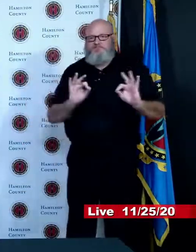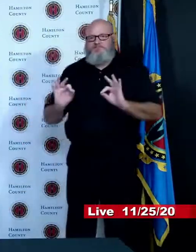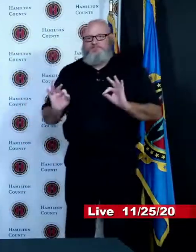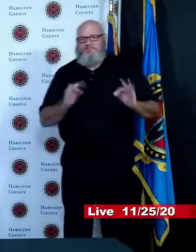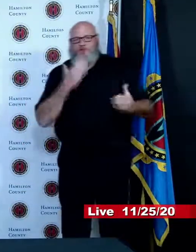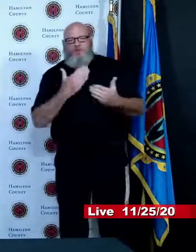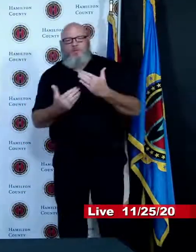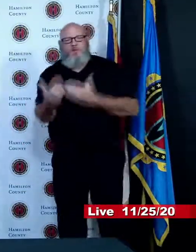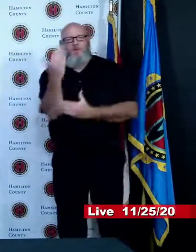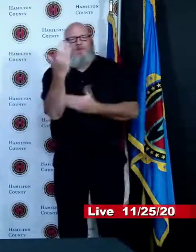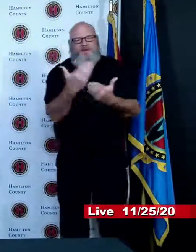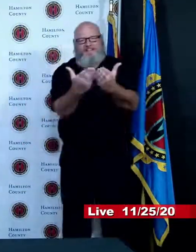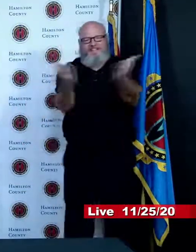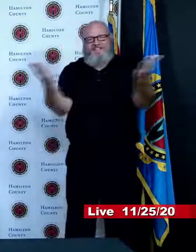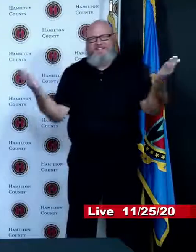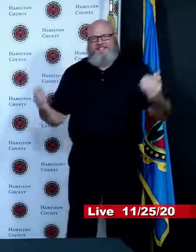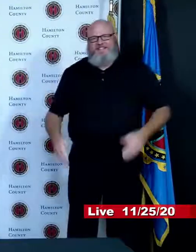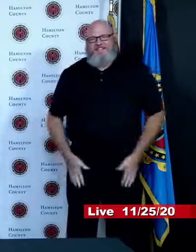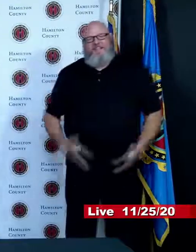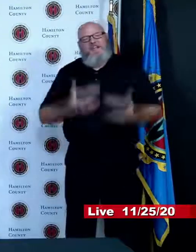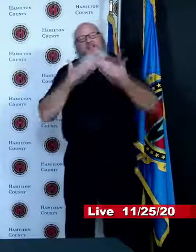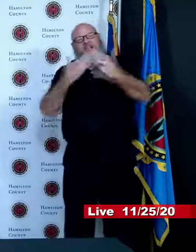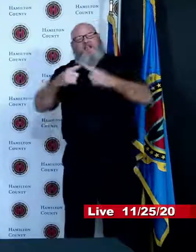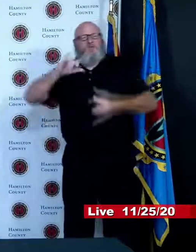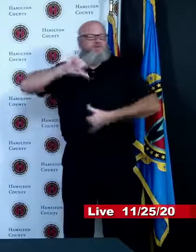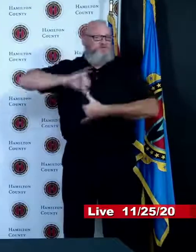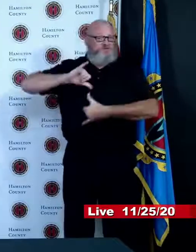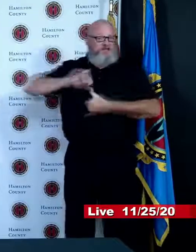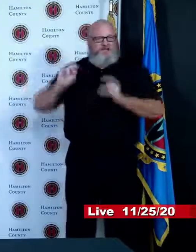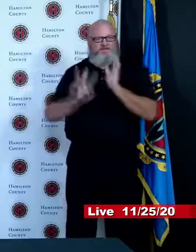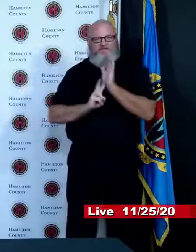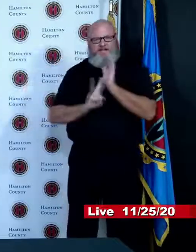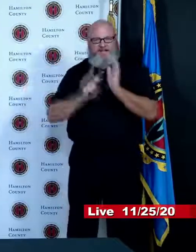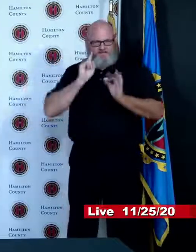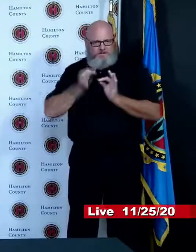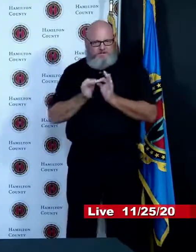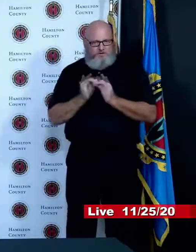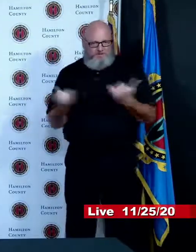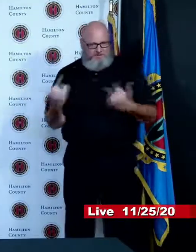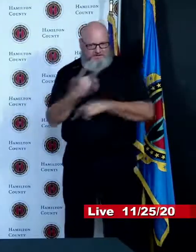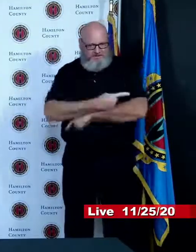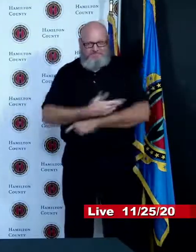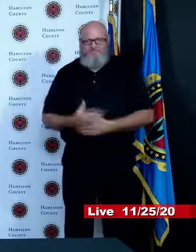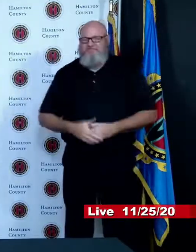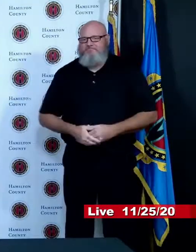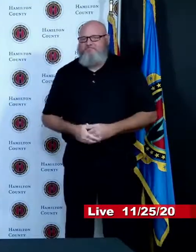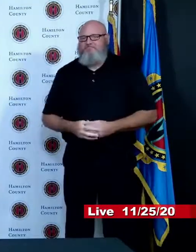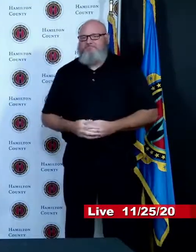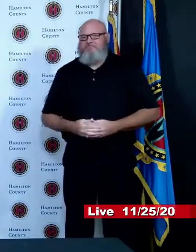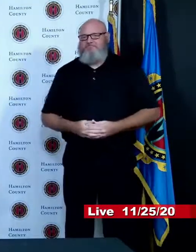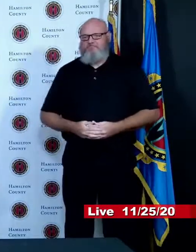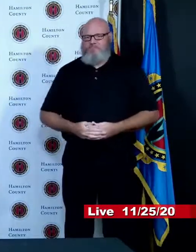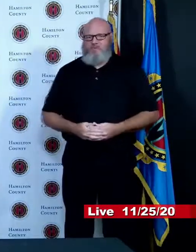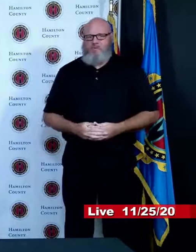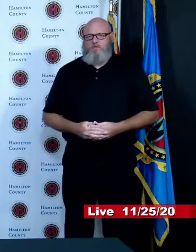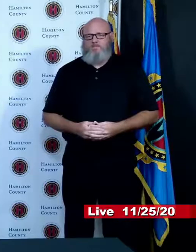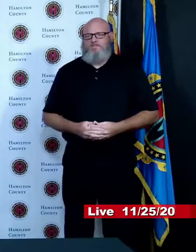thanks as always to Jay and Vicky for being here to help us interpret